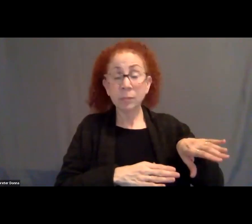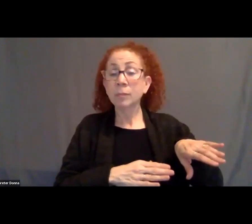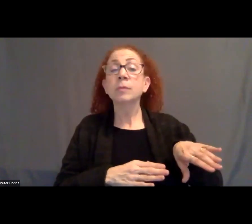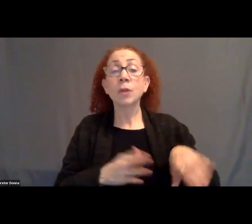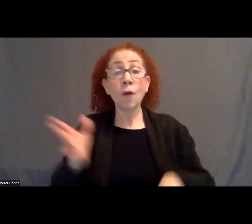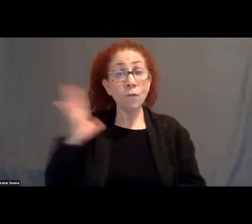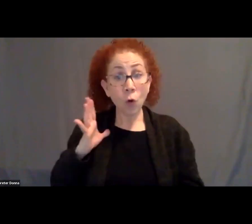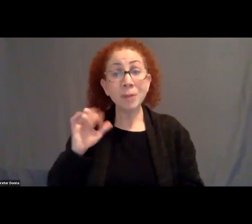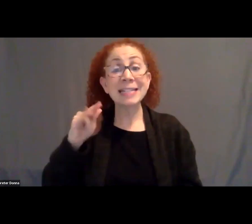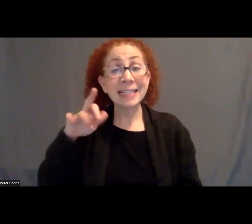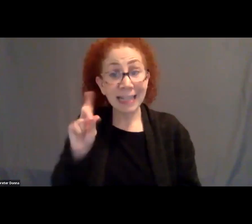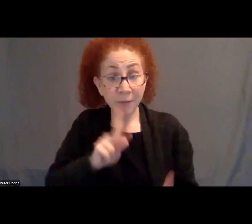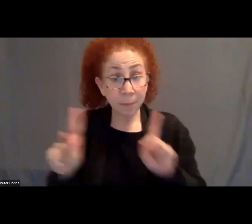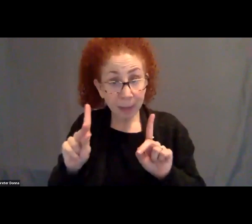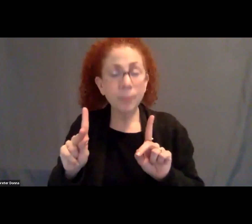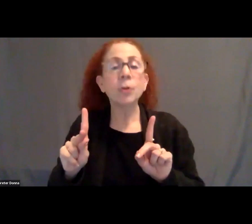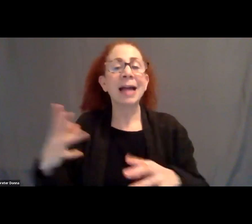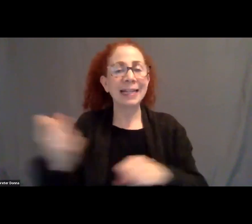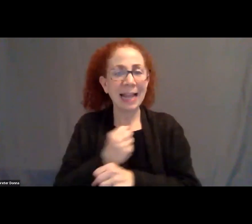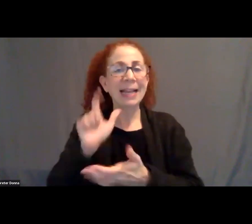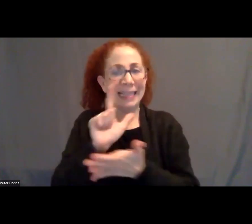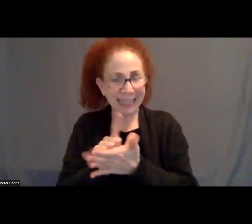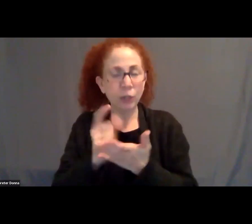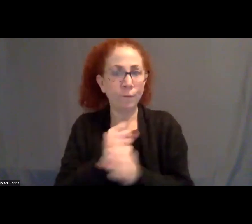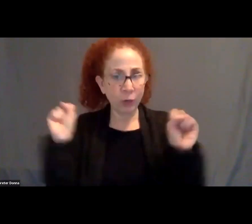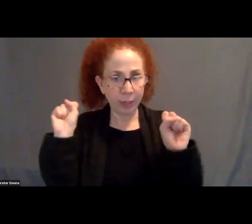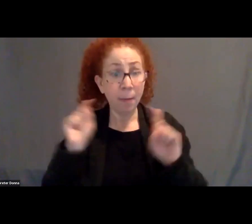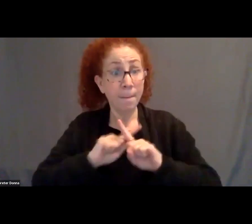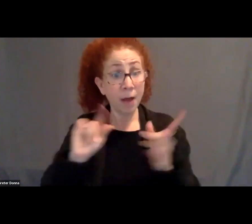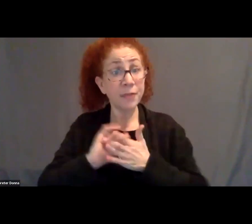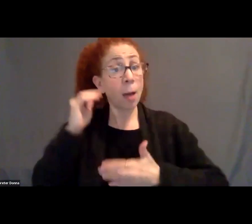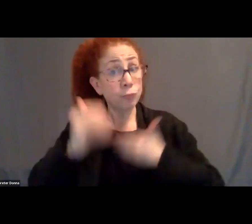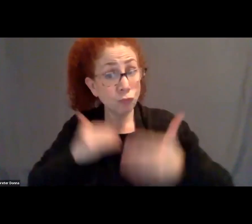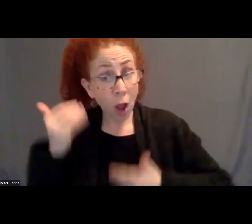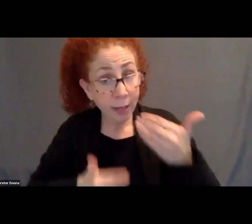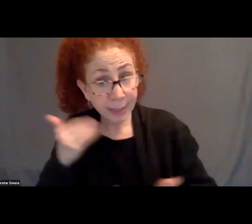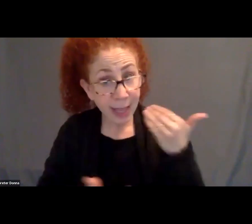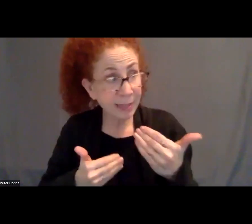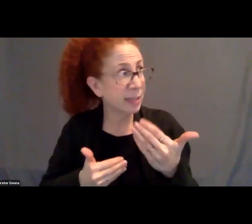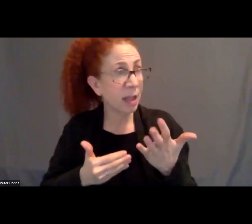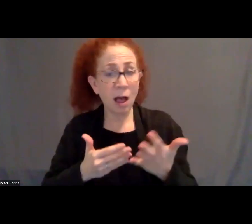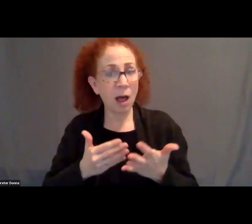gaining legal emancipation. But the process of weaning off the addiction to slave labor